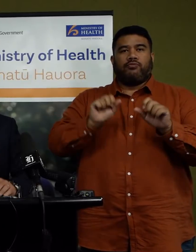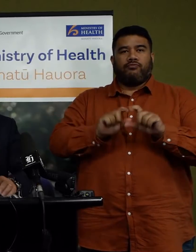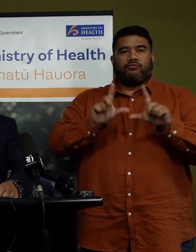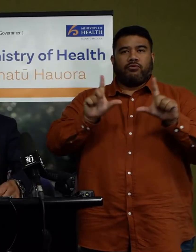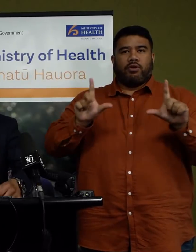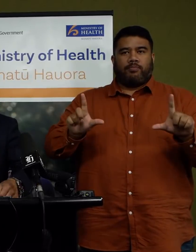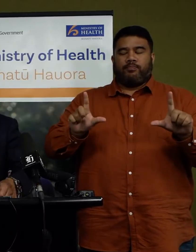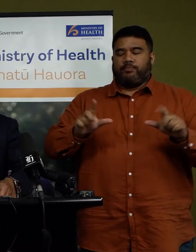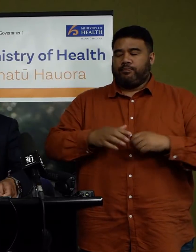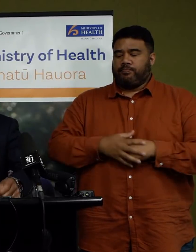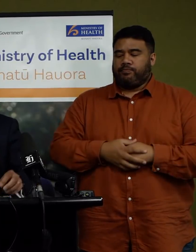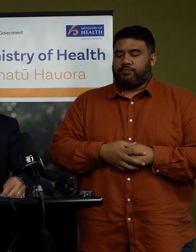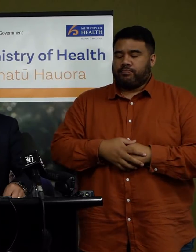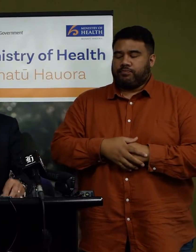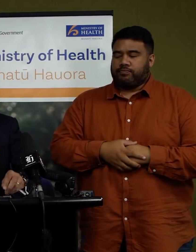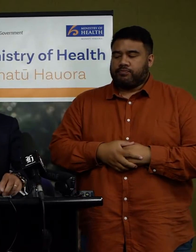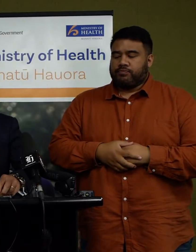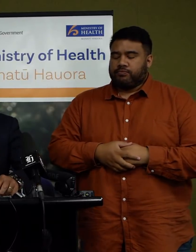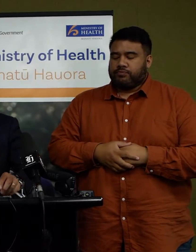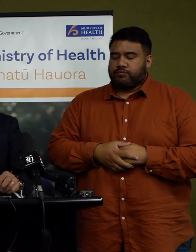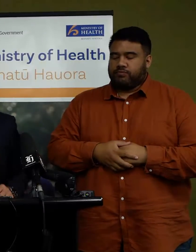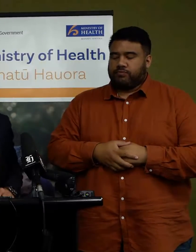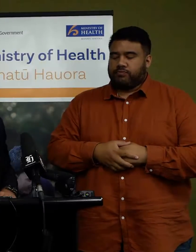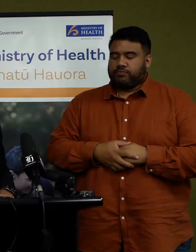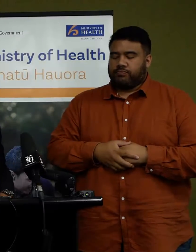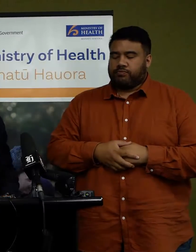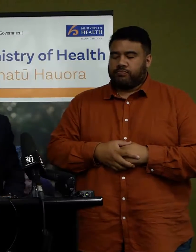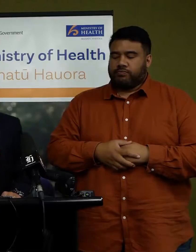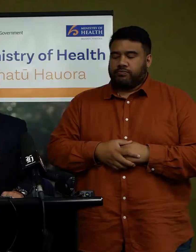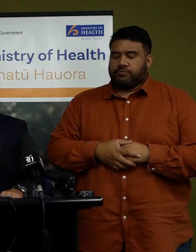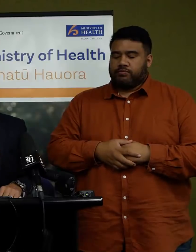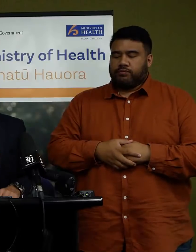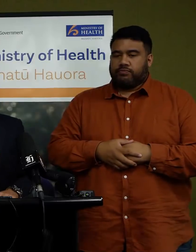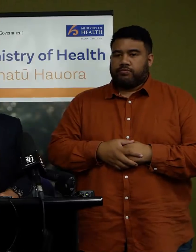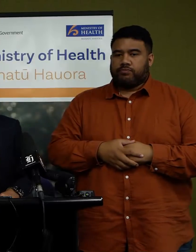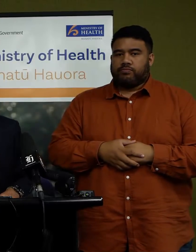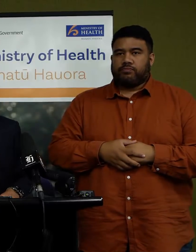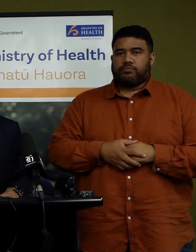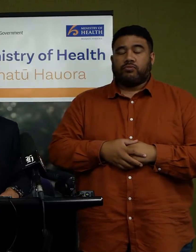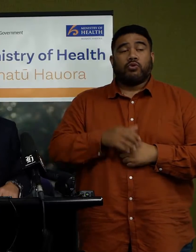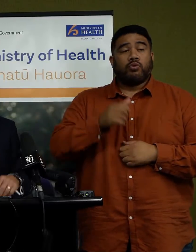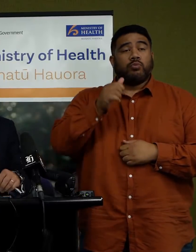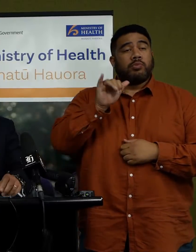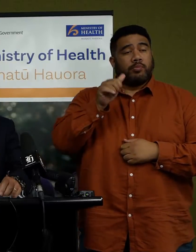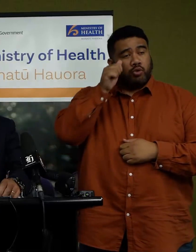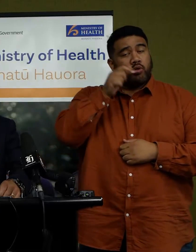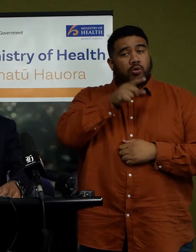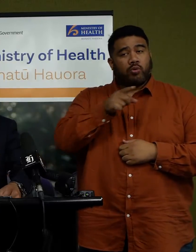in your picture. So as you may be aware, the second case of COVID-19